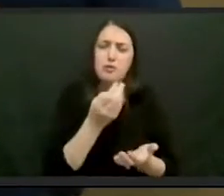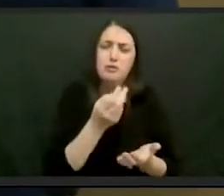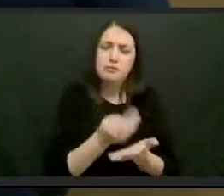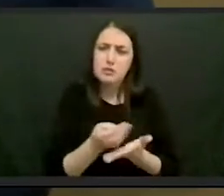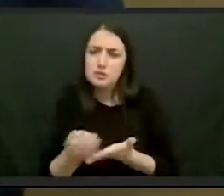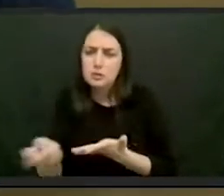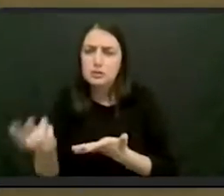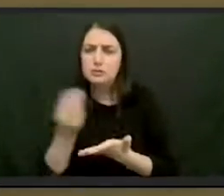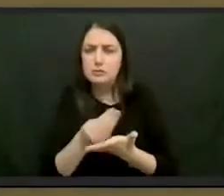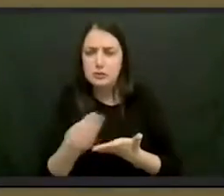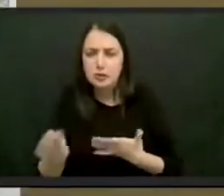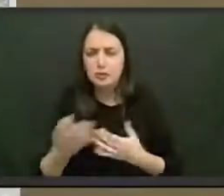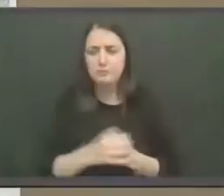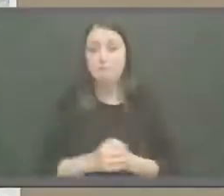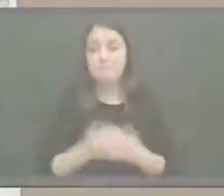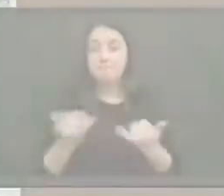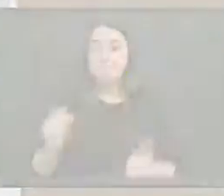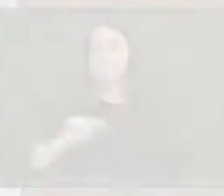the north.